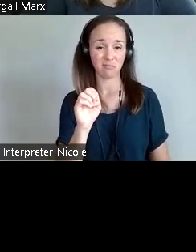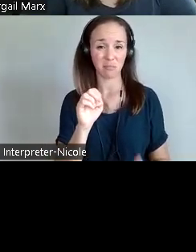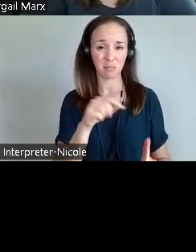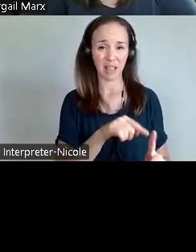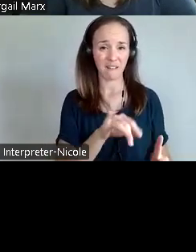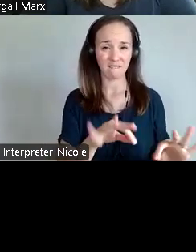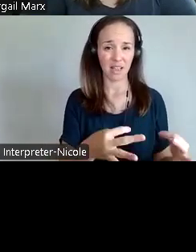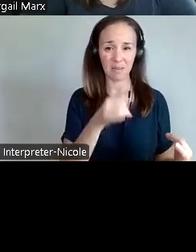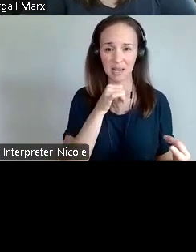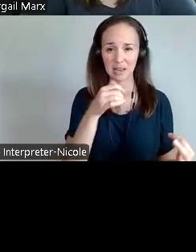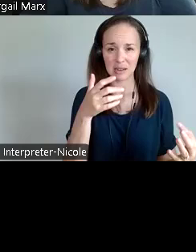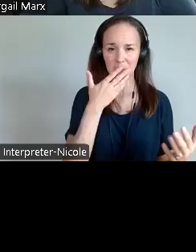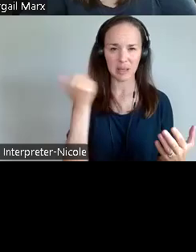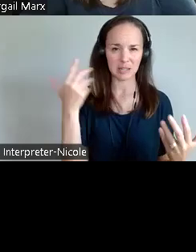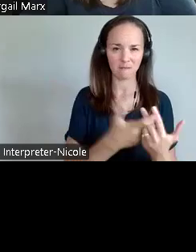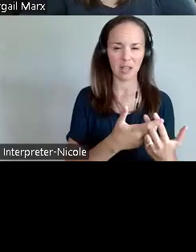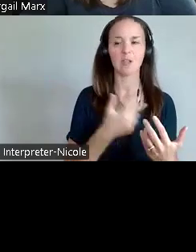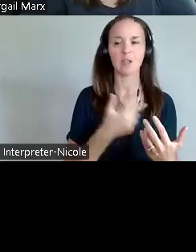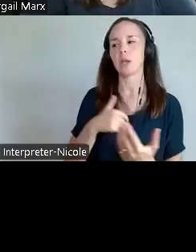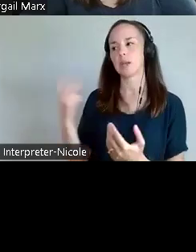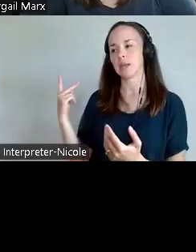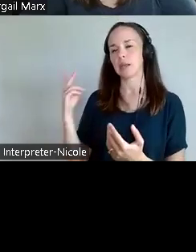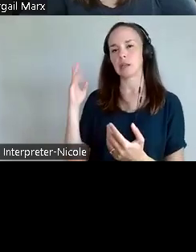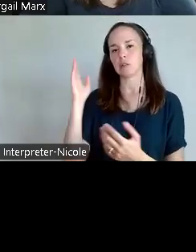So we did a great training for all of them, which is really sort of -- has really sort